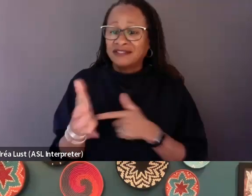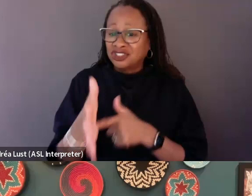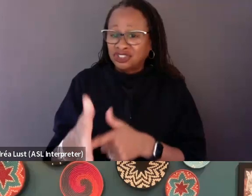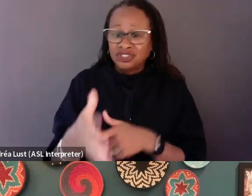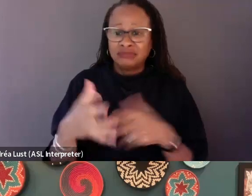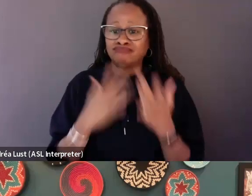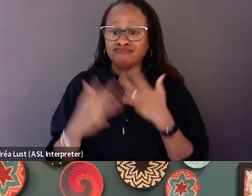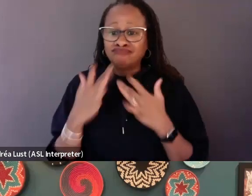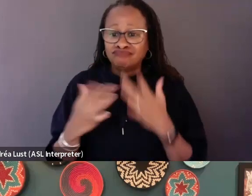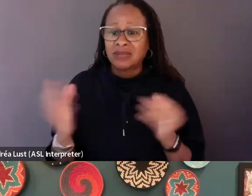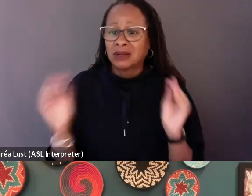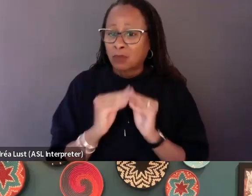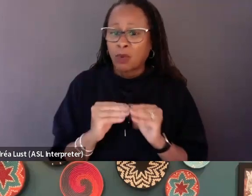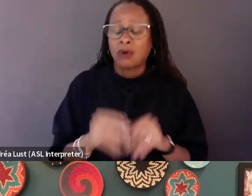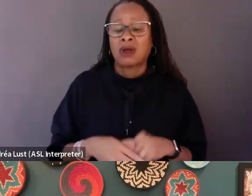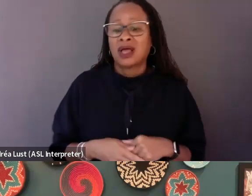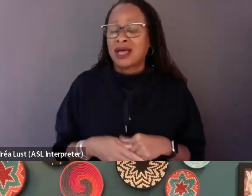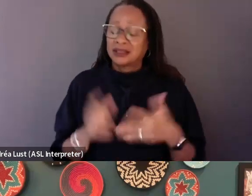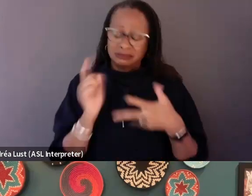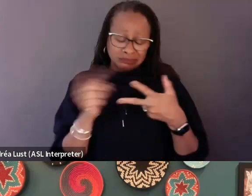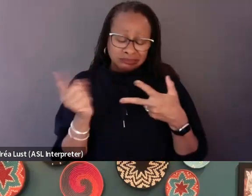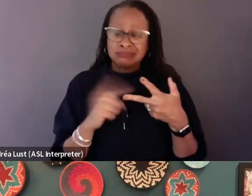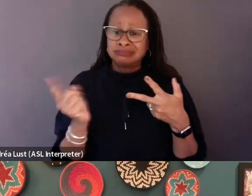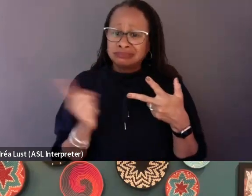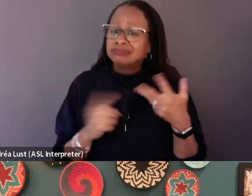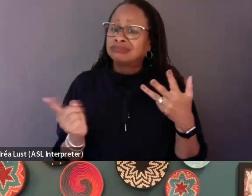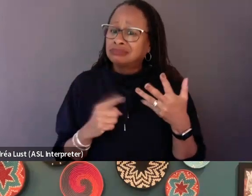So there's a whole series of immense challenges going on